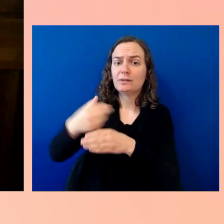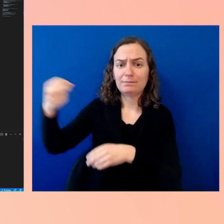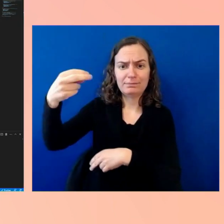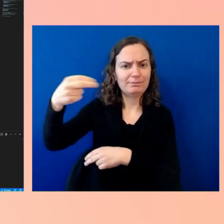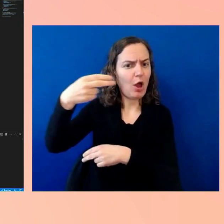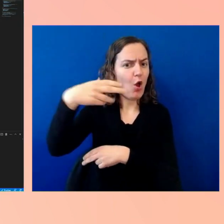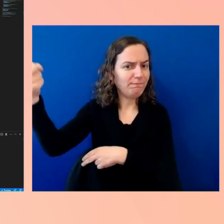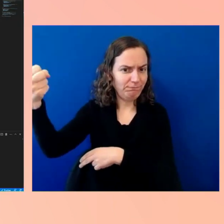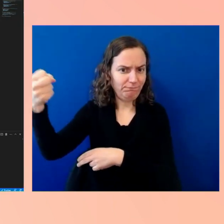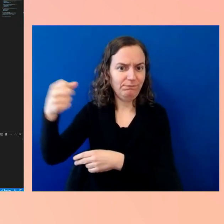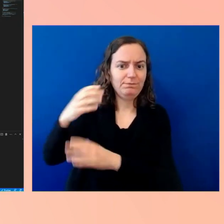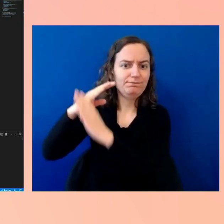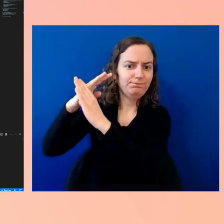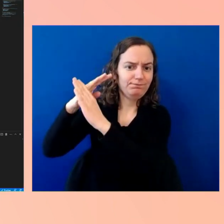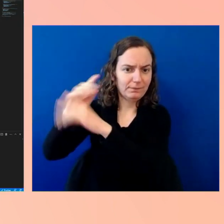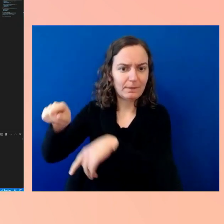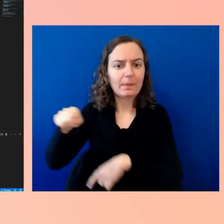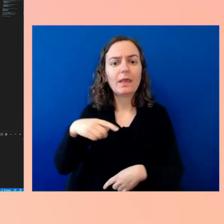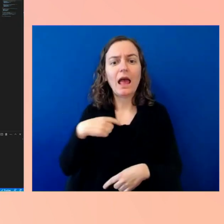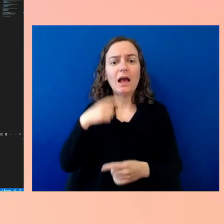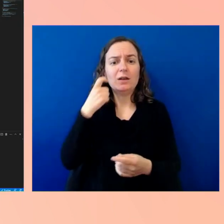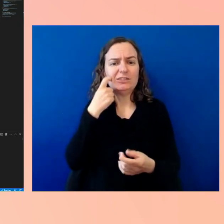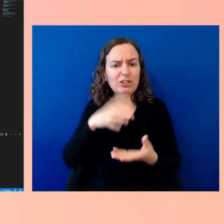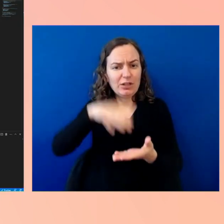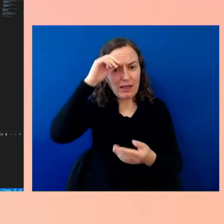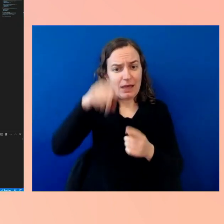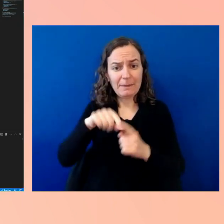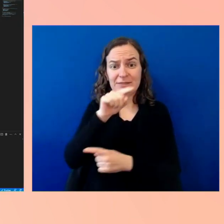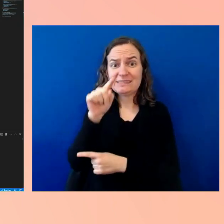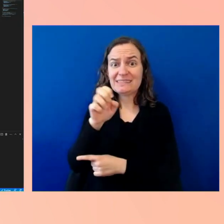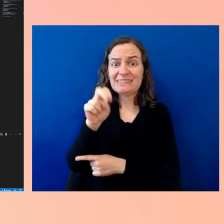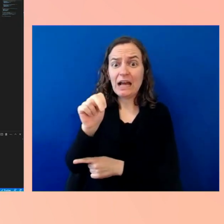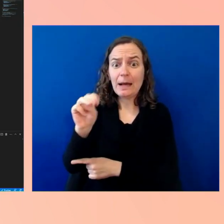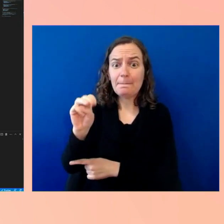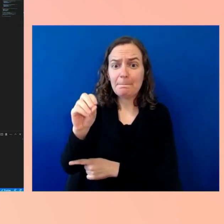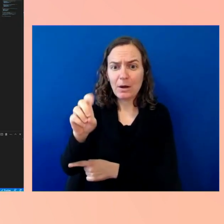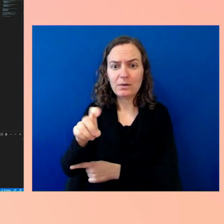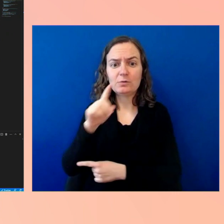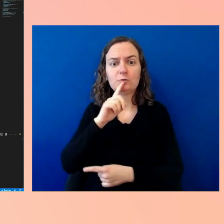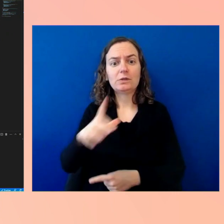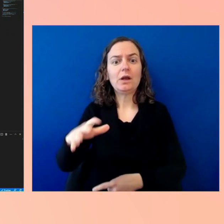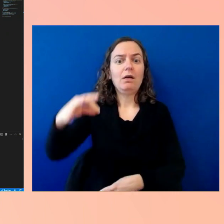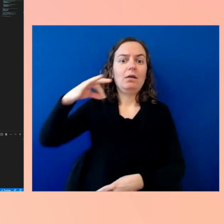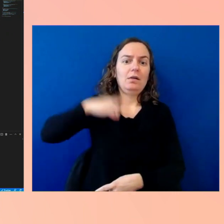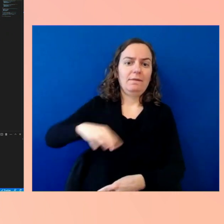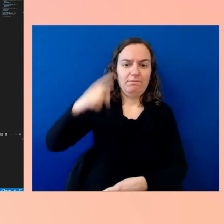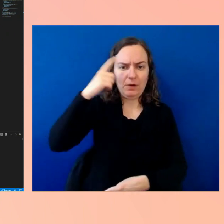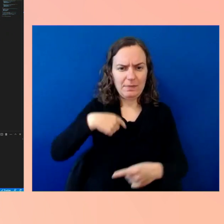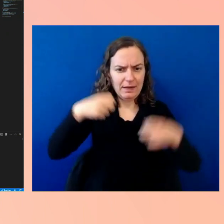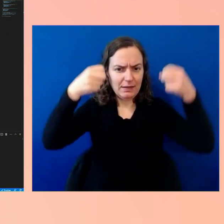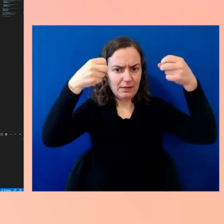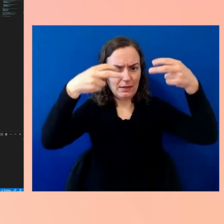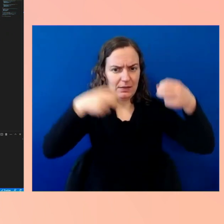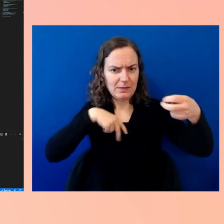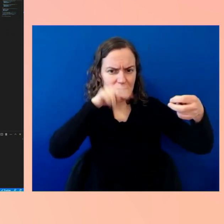and it can be extremely helpful when I'm analyzing code because it gets rid of everything but the editor. It's built into VS Code.